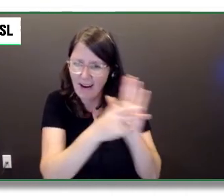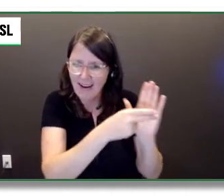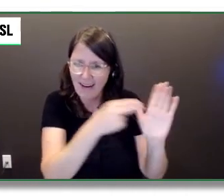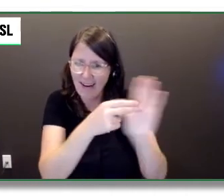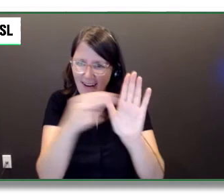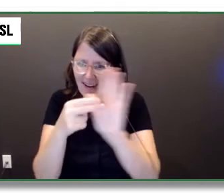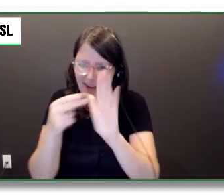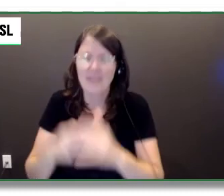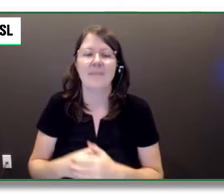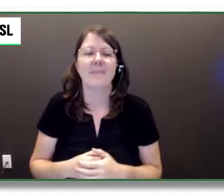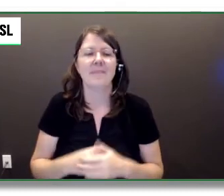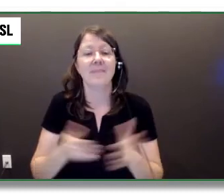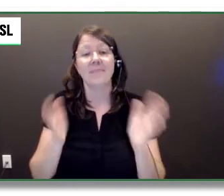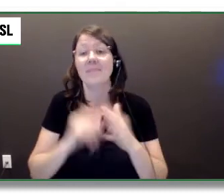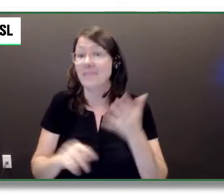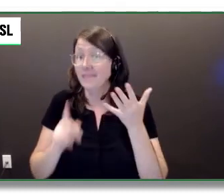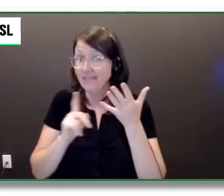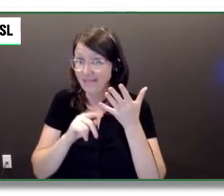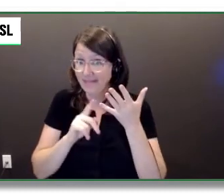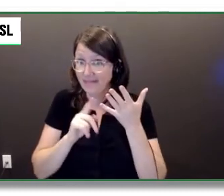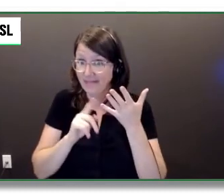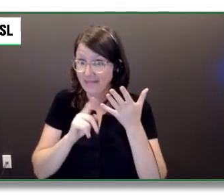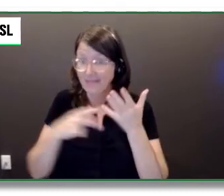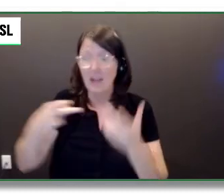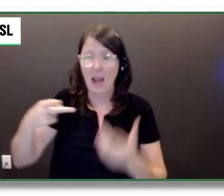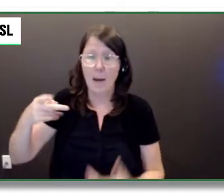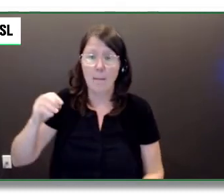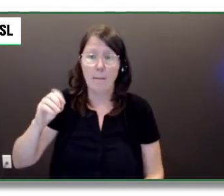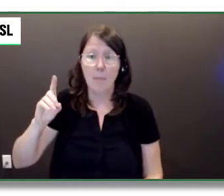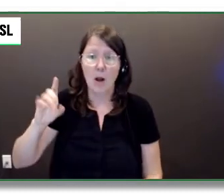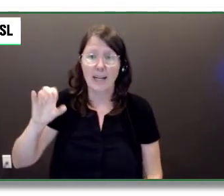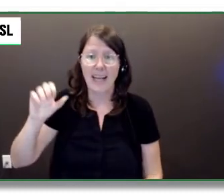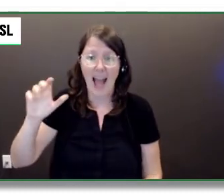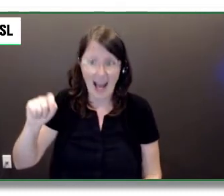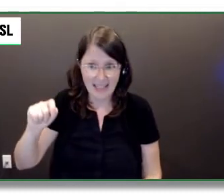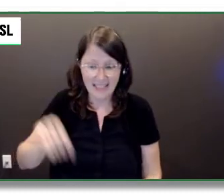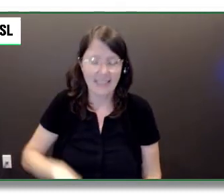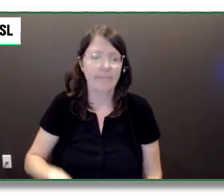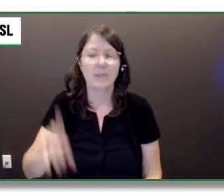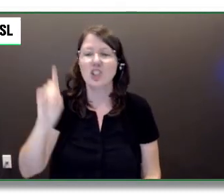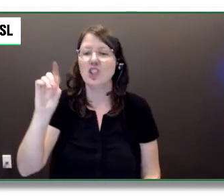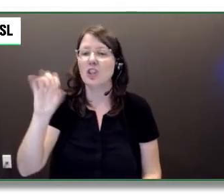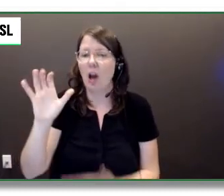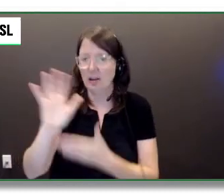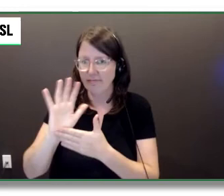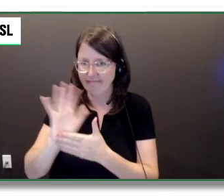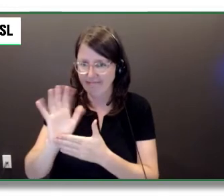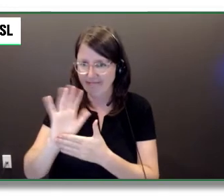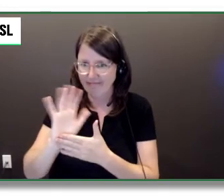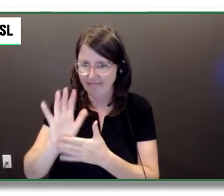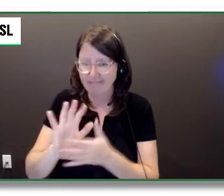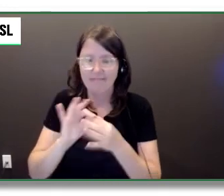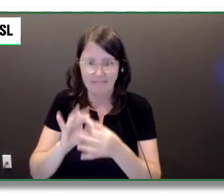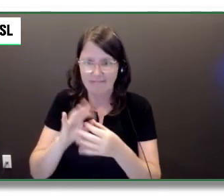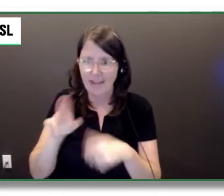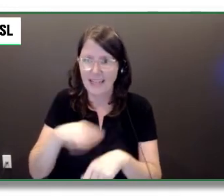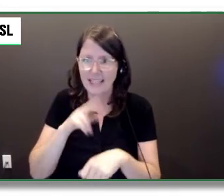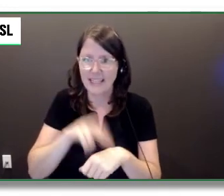Examples of podcasts and documentaries about nature. So these are like more narrative driven. They're not just like visuals and